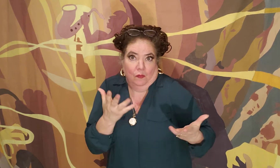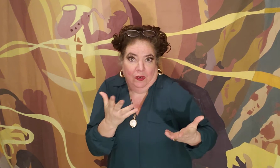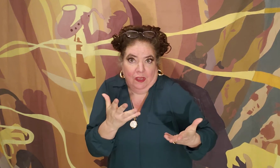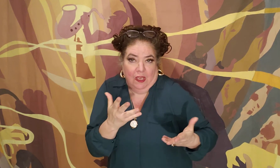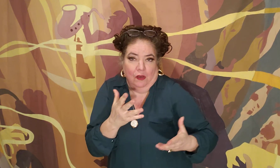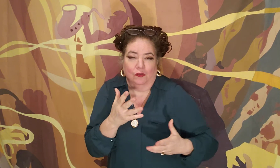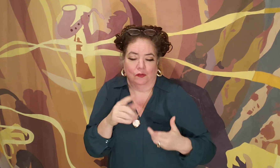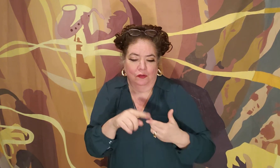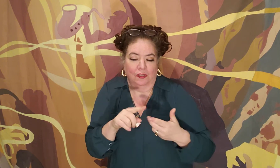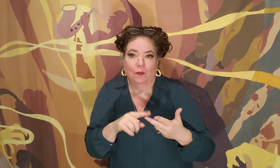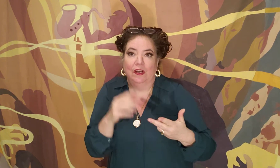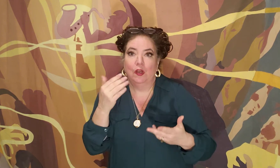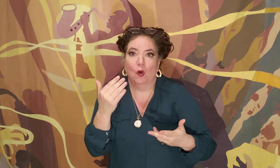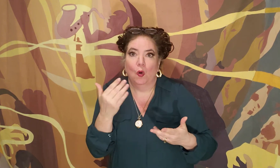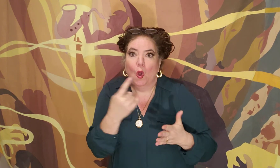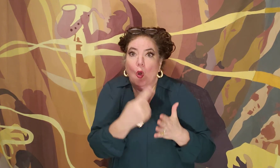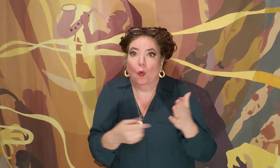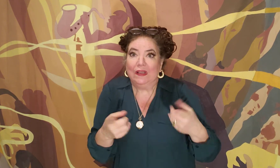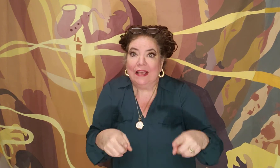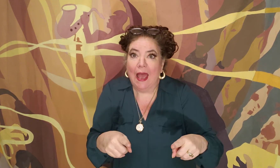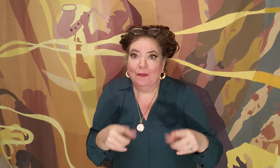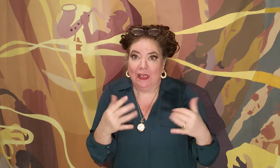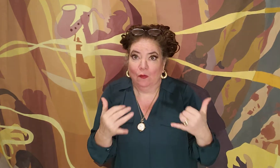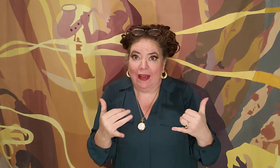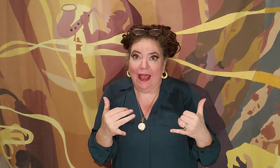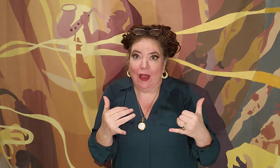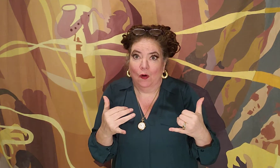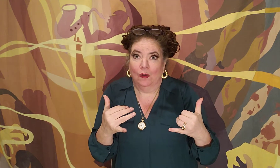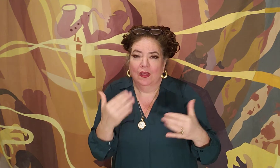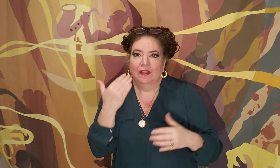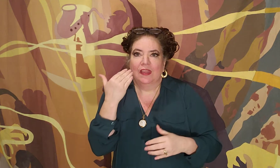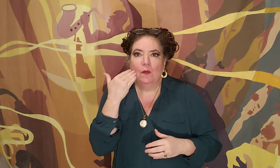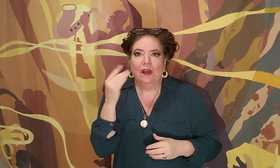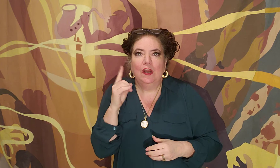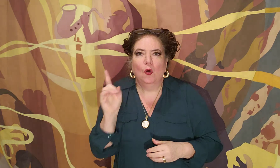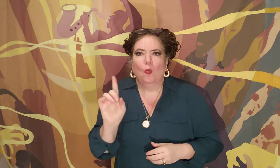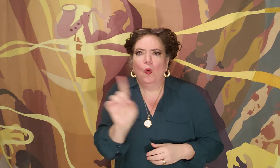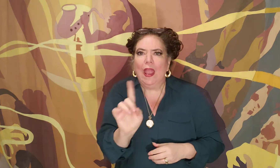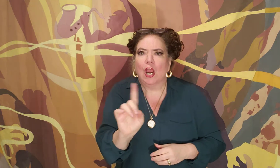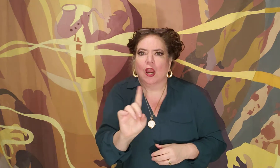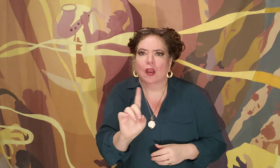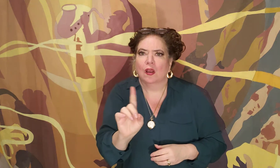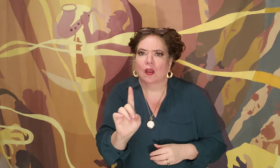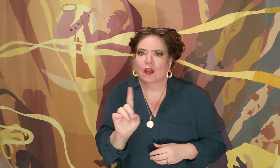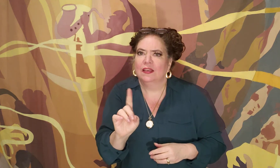what are the characters? They want to know what's happening, right now? They want to know where is